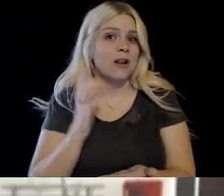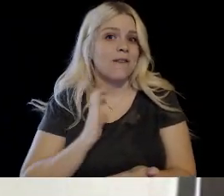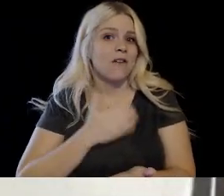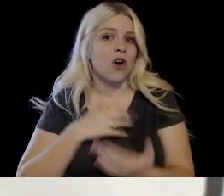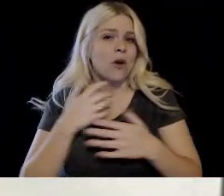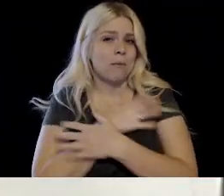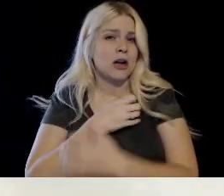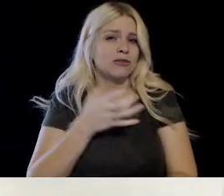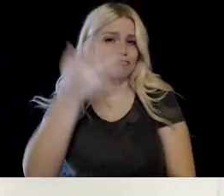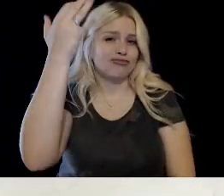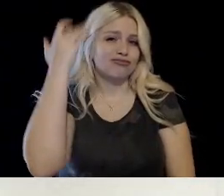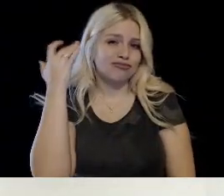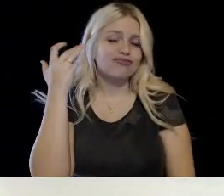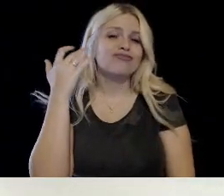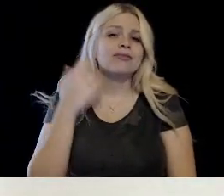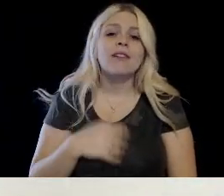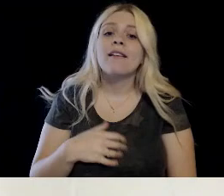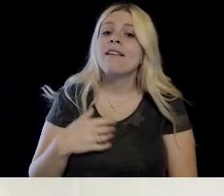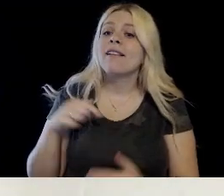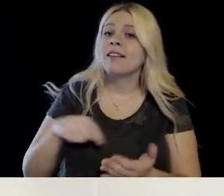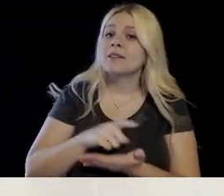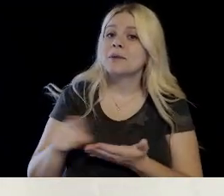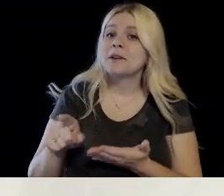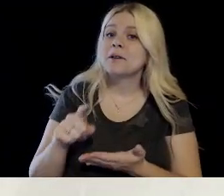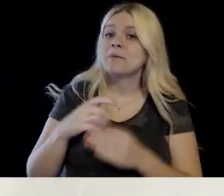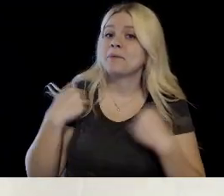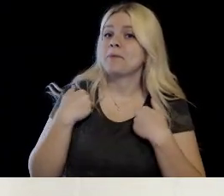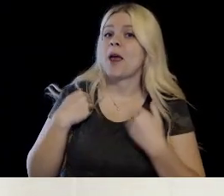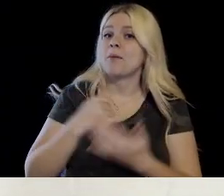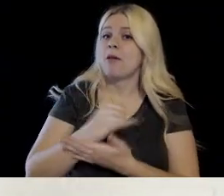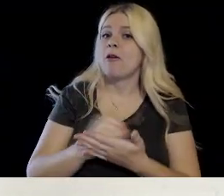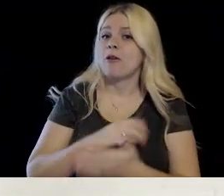animal art week on our Facebook field trip. This has been such a fun week. A lot of you